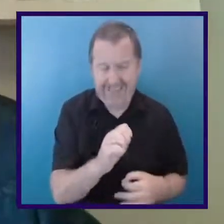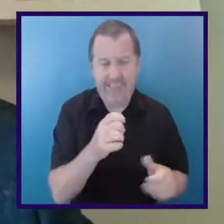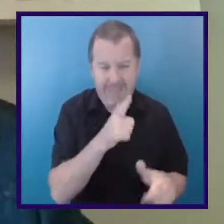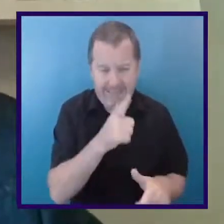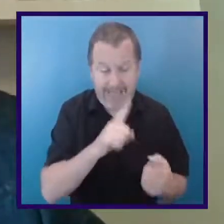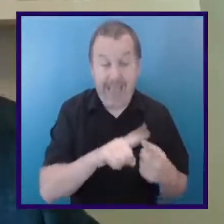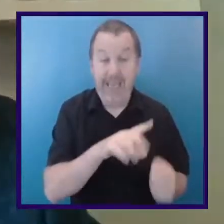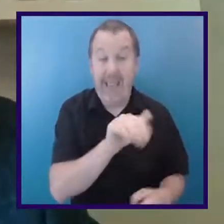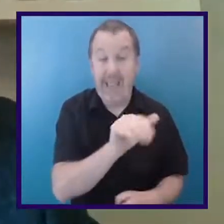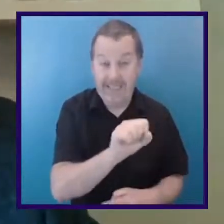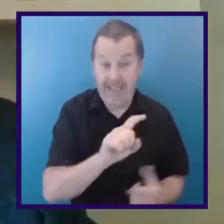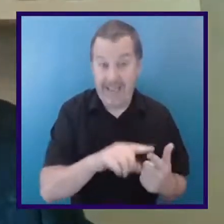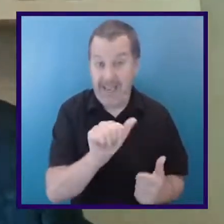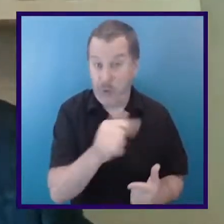Their role is crucial for all of that.